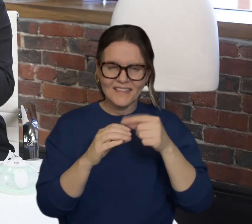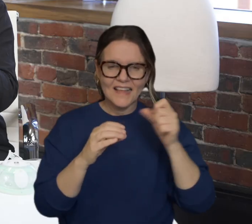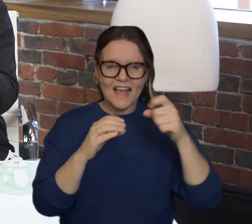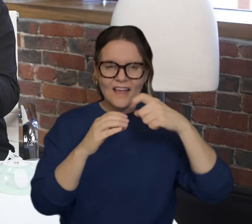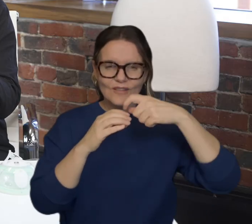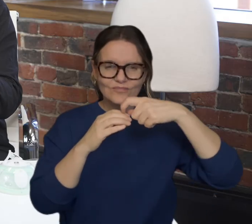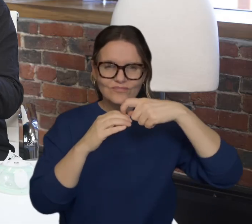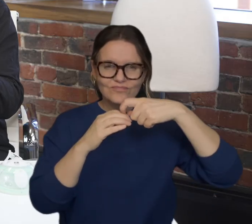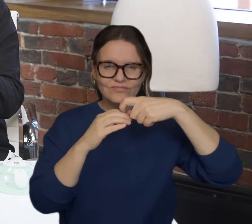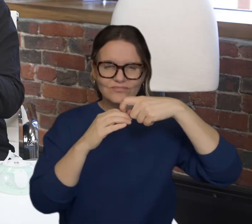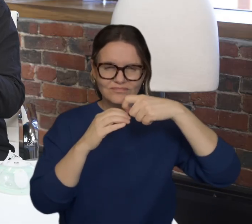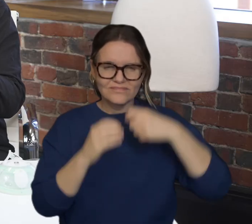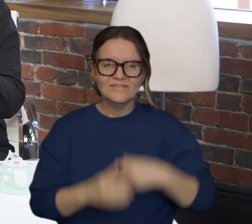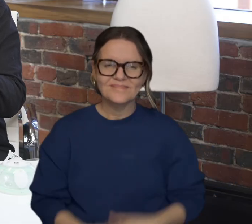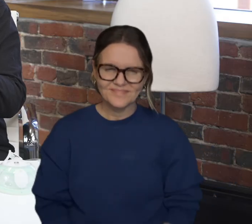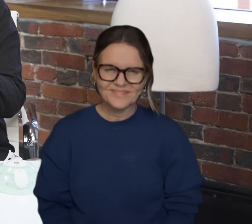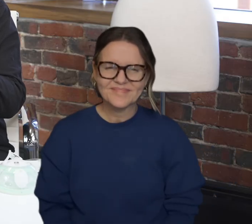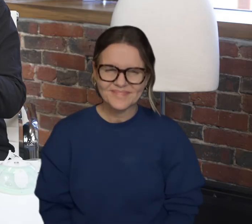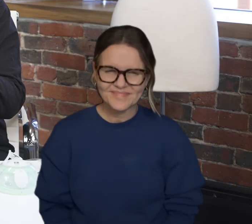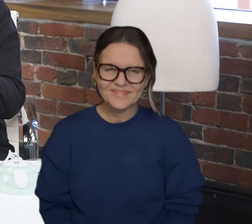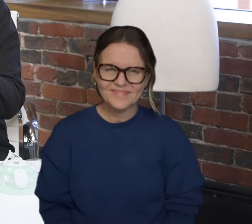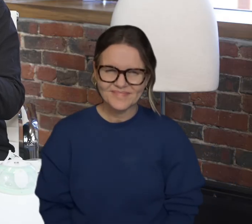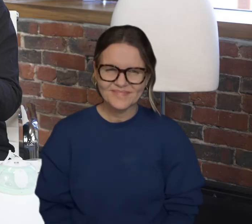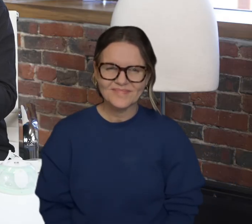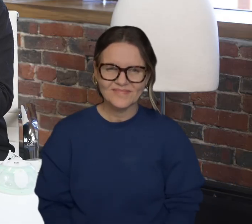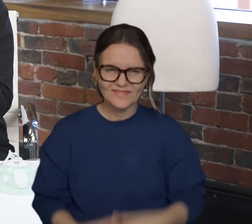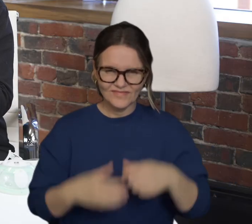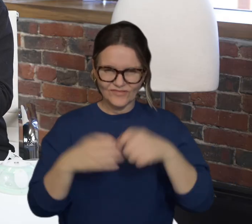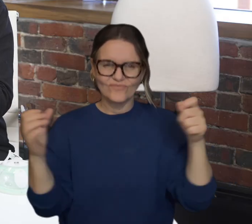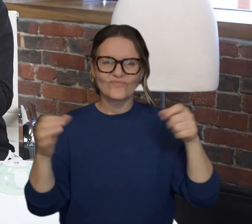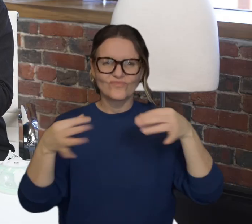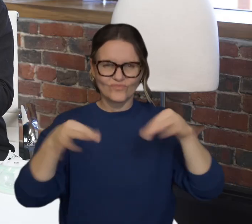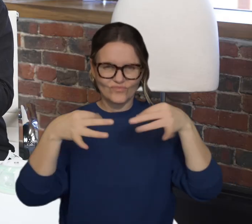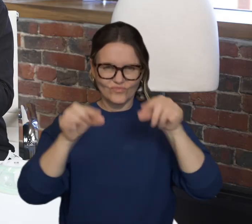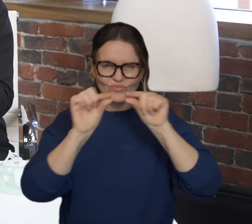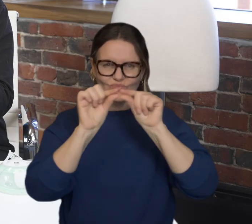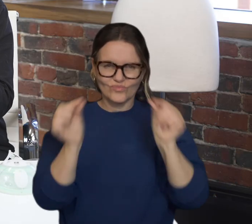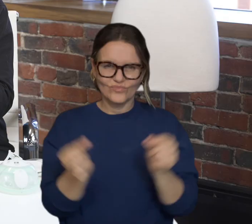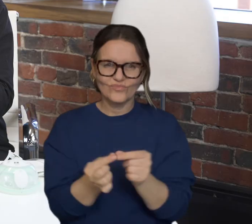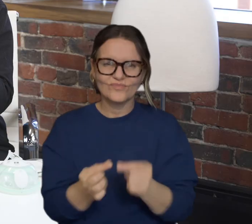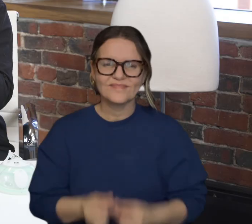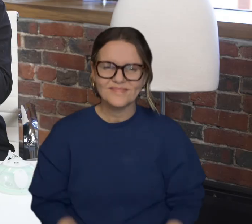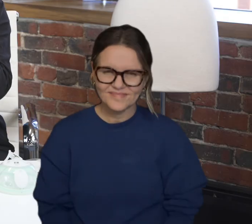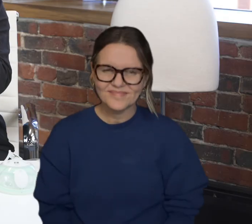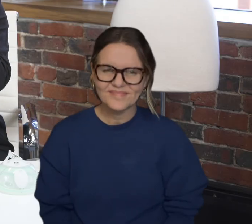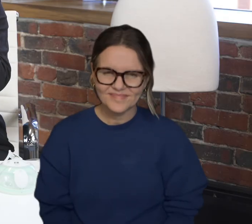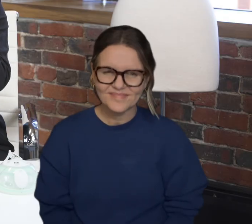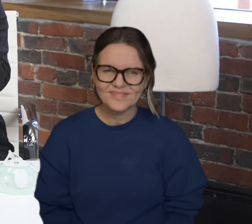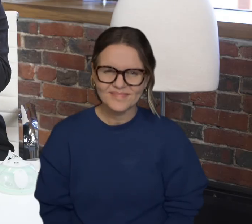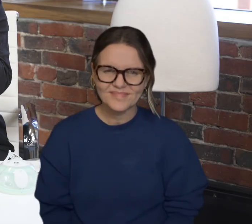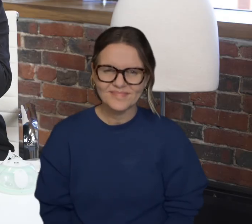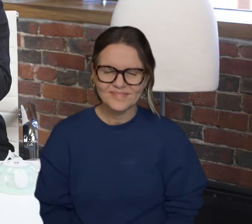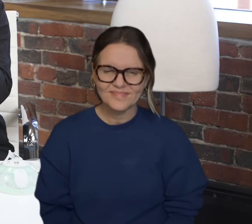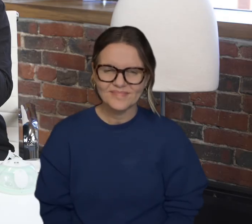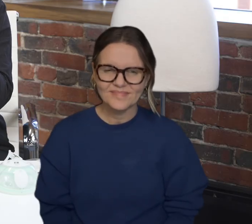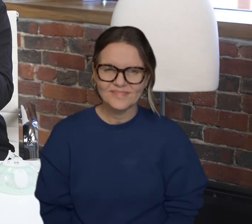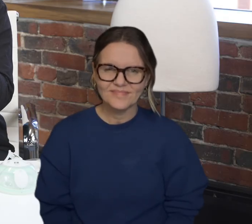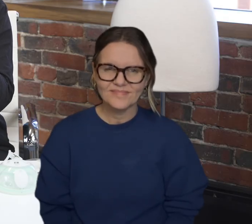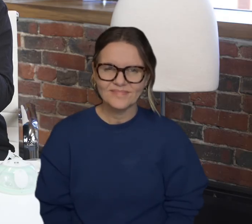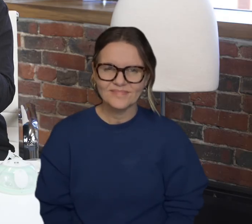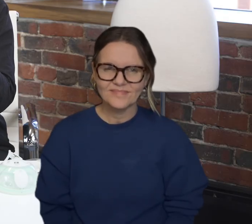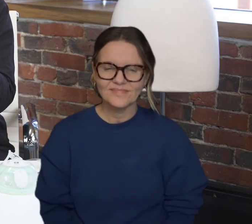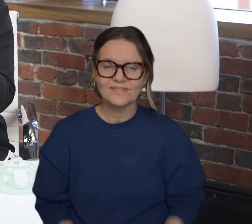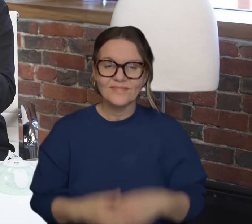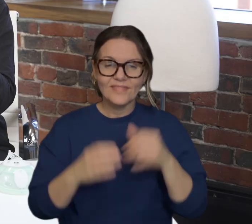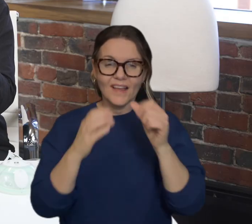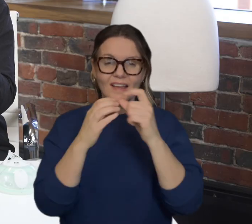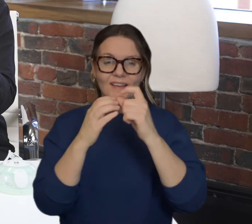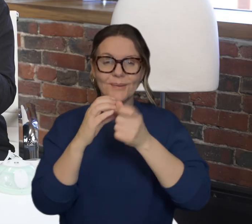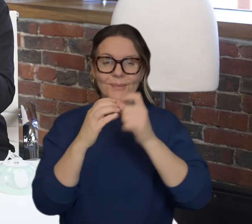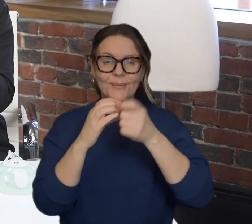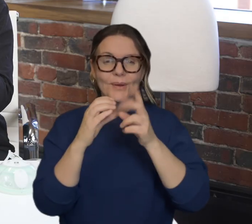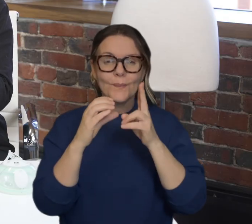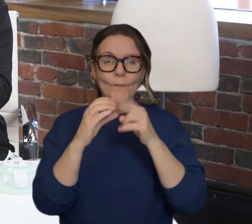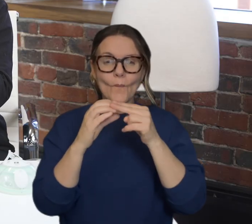seal to remove the seal there is a little indent on the that top cap that you can stick a finger in